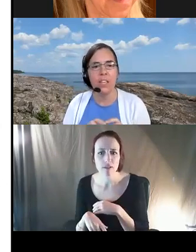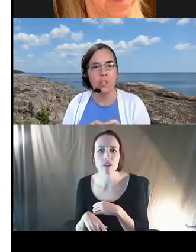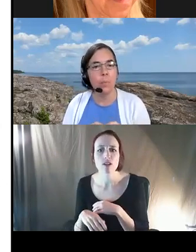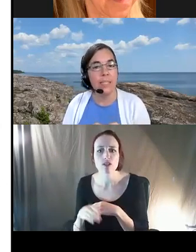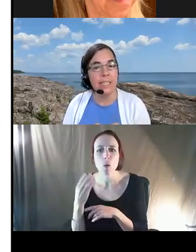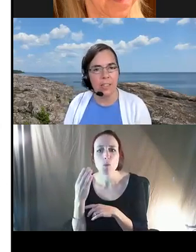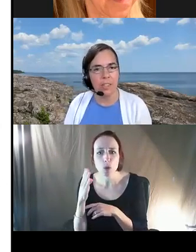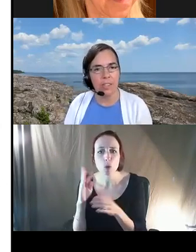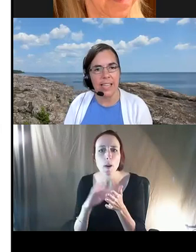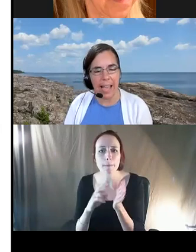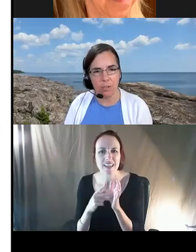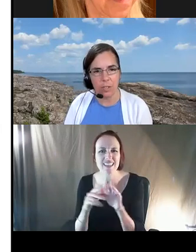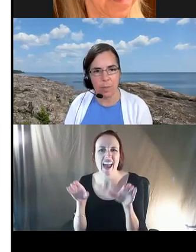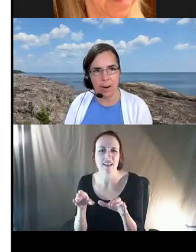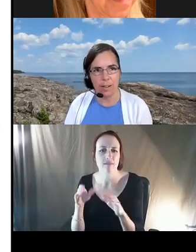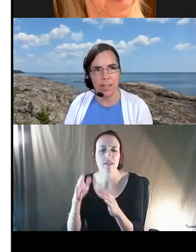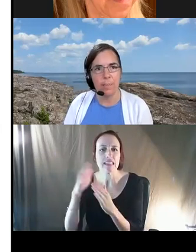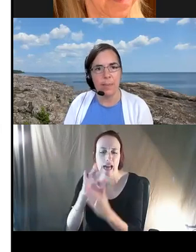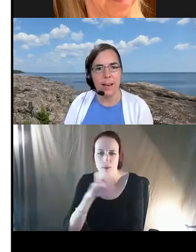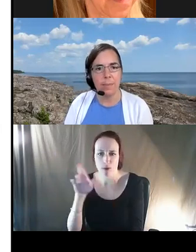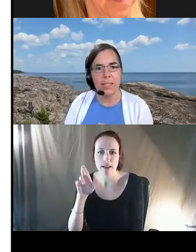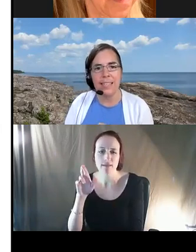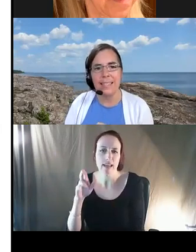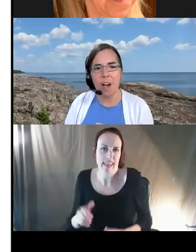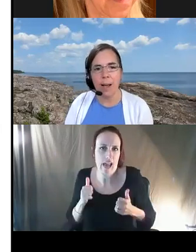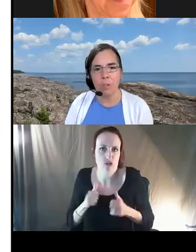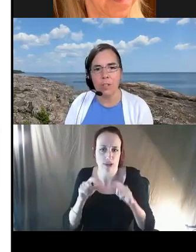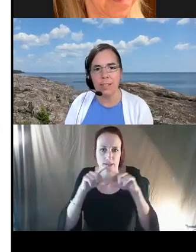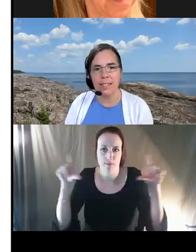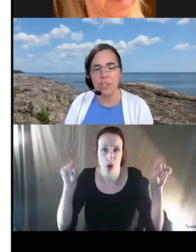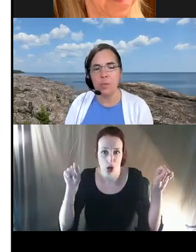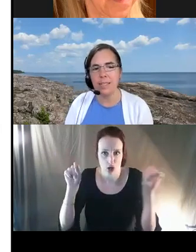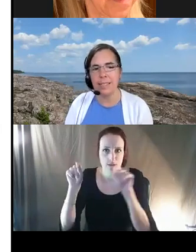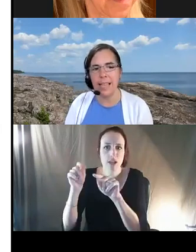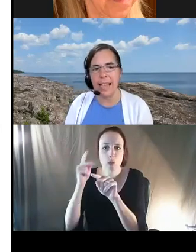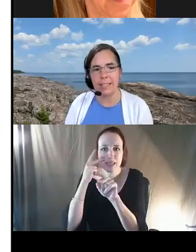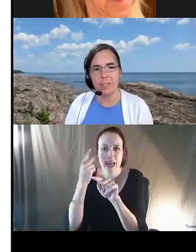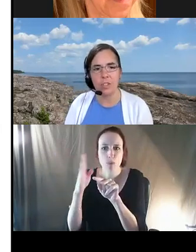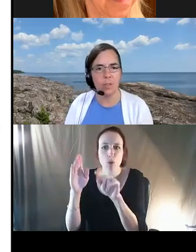Beneath the address bar becomes the options that you can select.